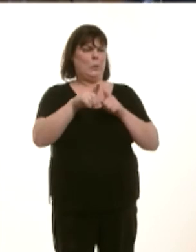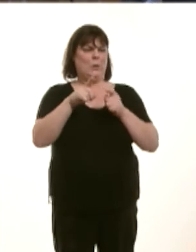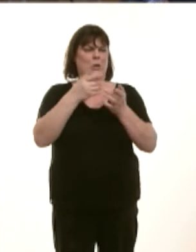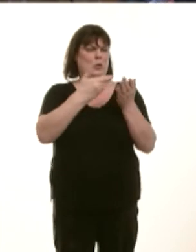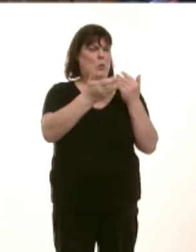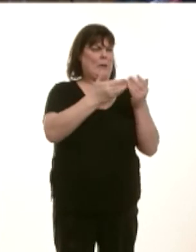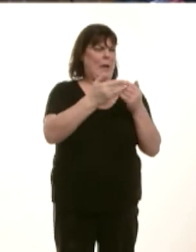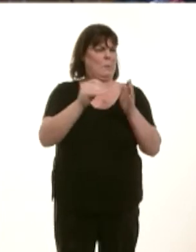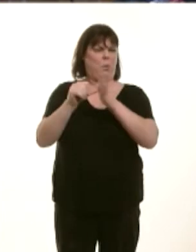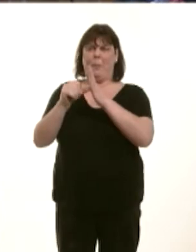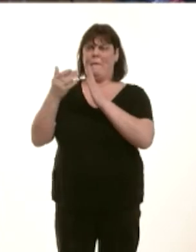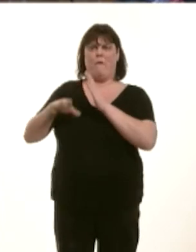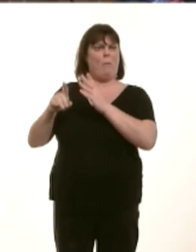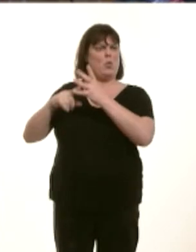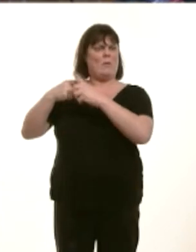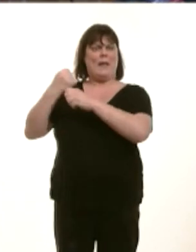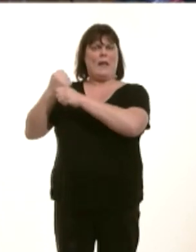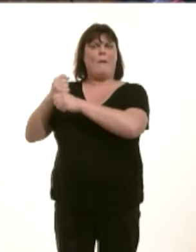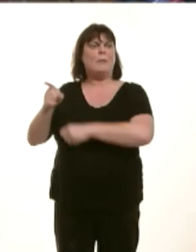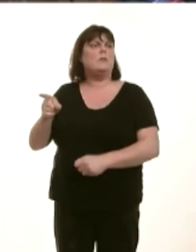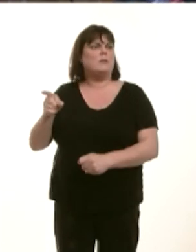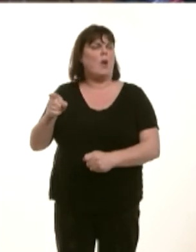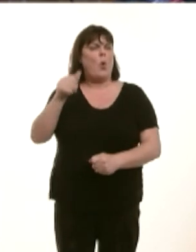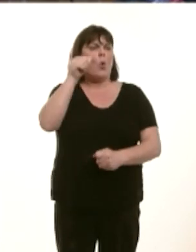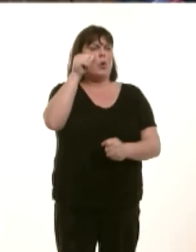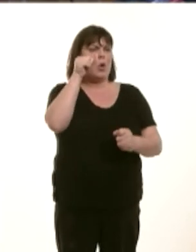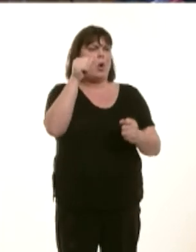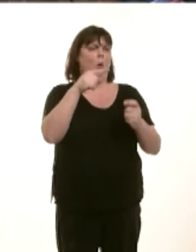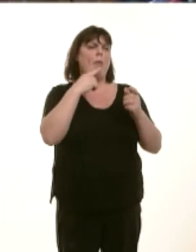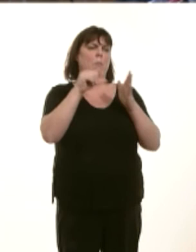Government, and we all know, of course, how deep that mire will get if the result goes